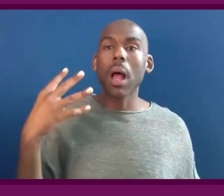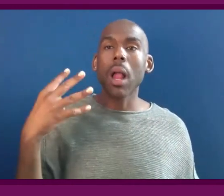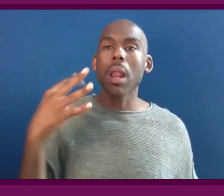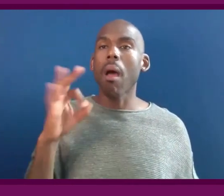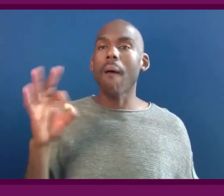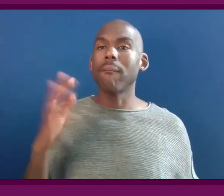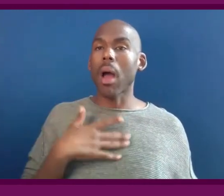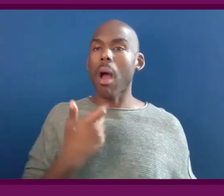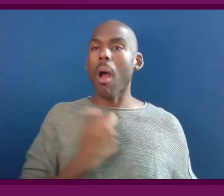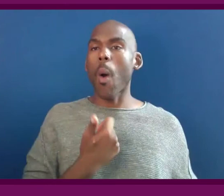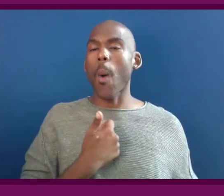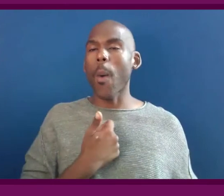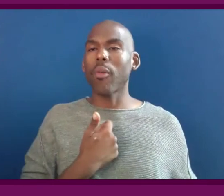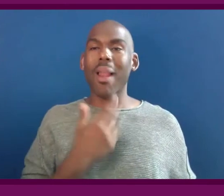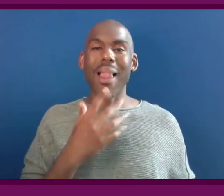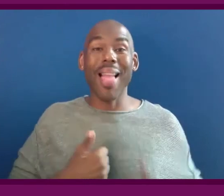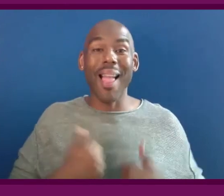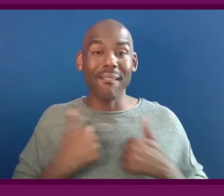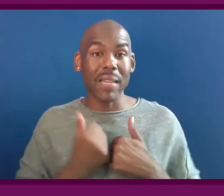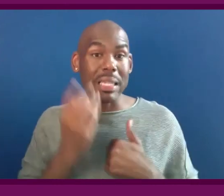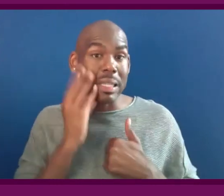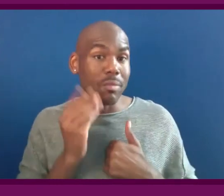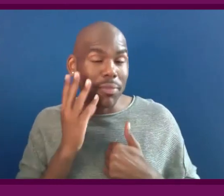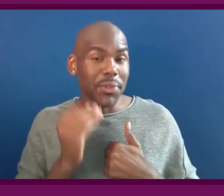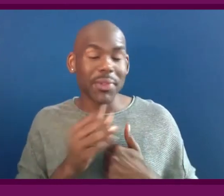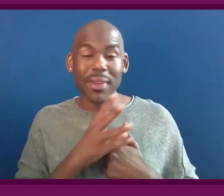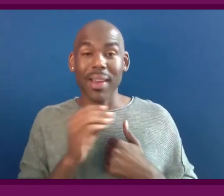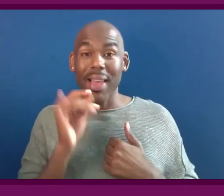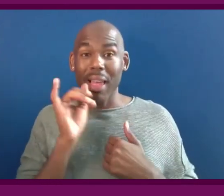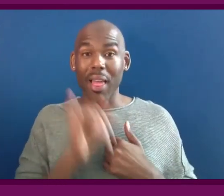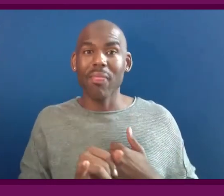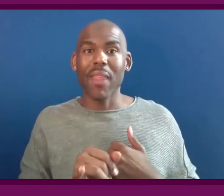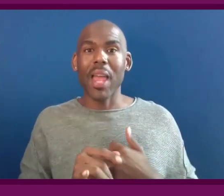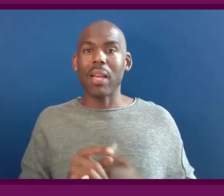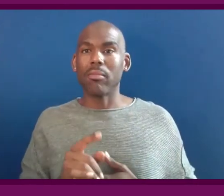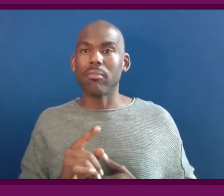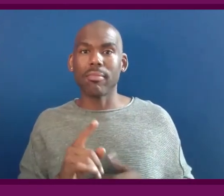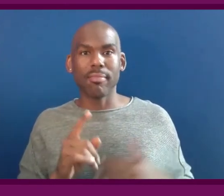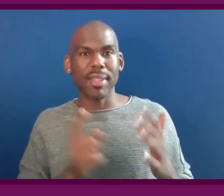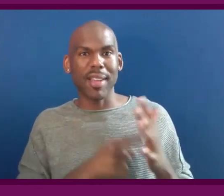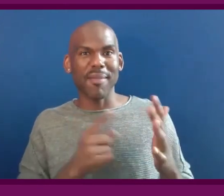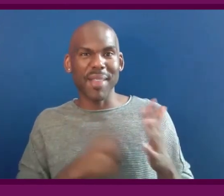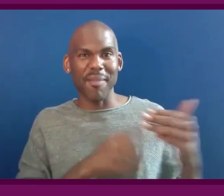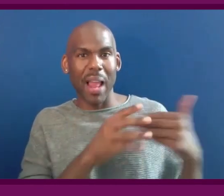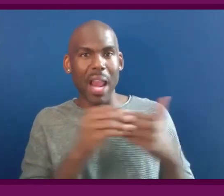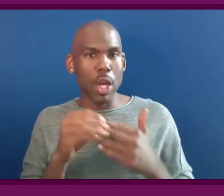And I think oftentimes our individual lived experiences is what ends up coloring what we end up doing for a living.